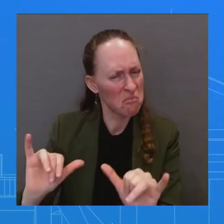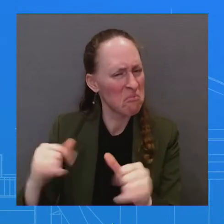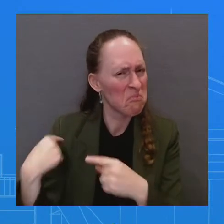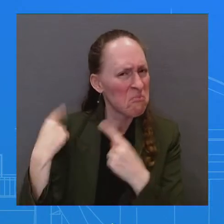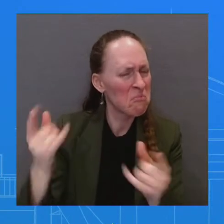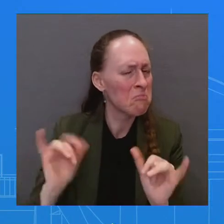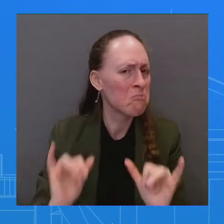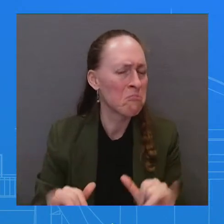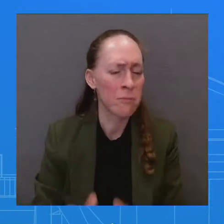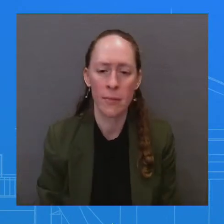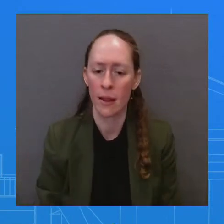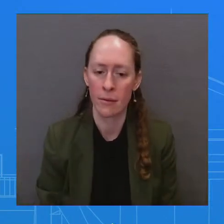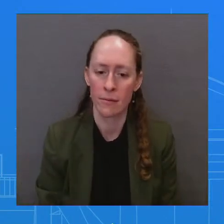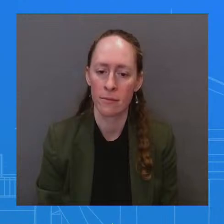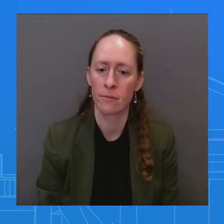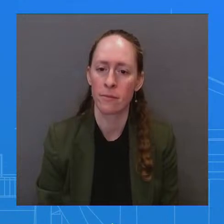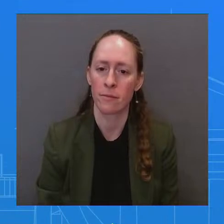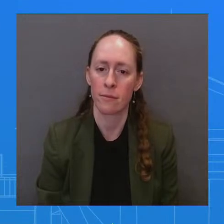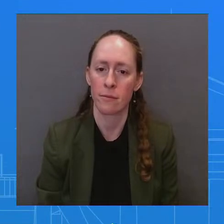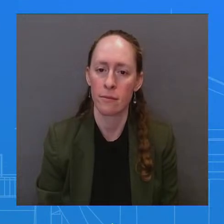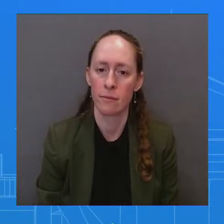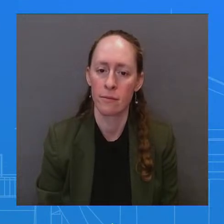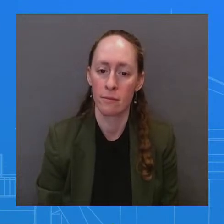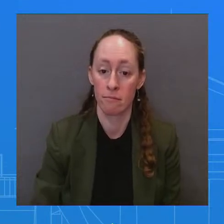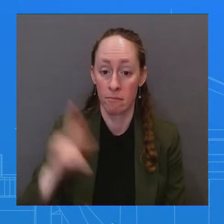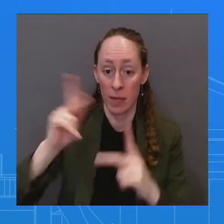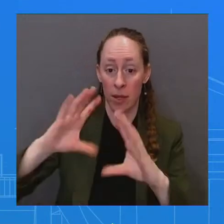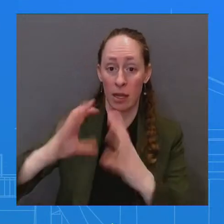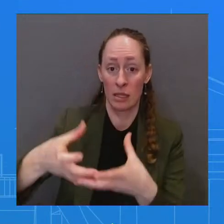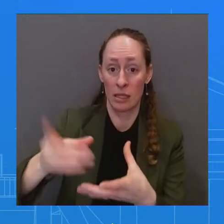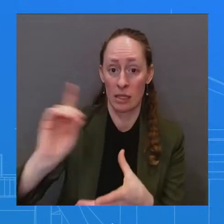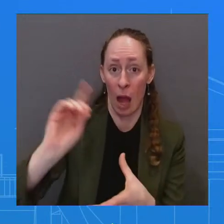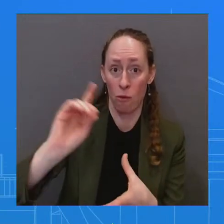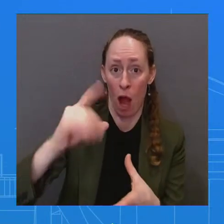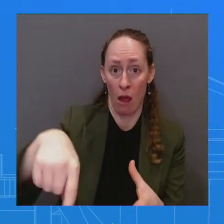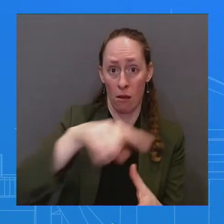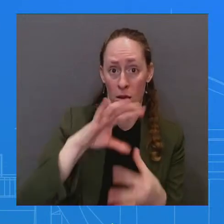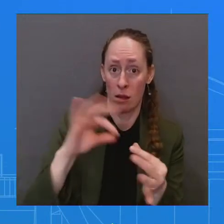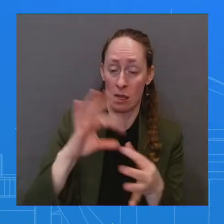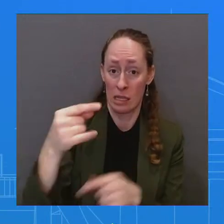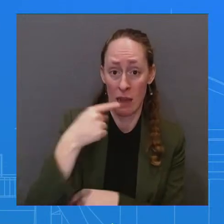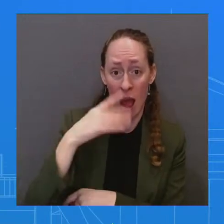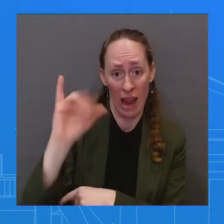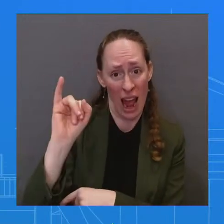going forward, what would he say then? Mr. Kirby: I think he would say exactly what he said to you all yesterday when he got asked this question: